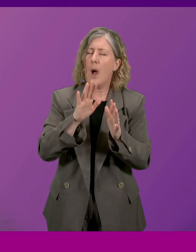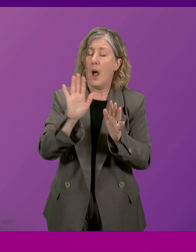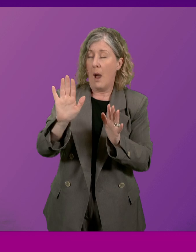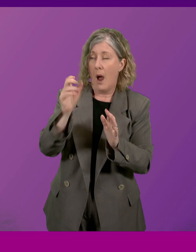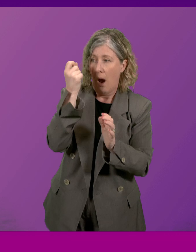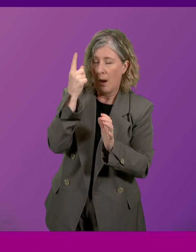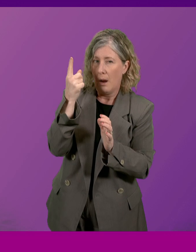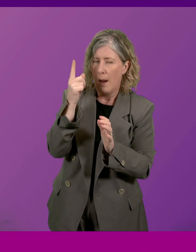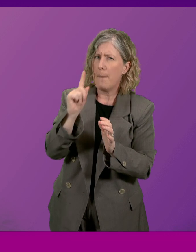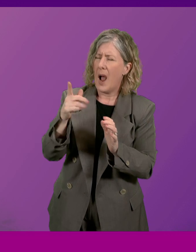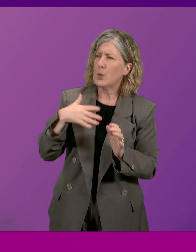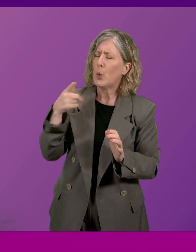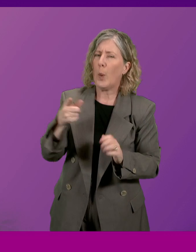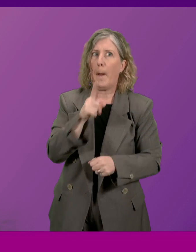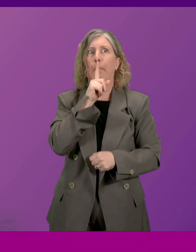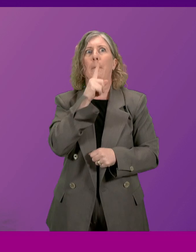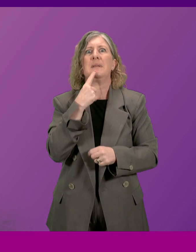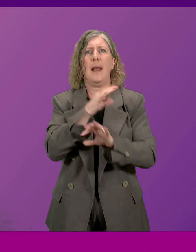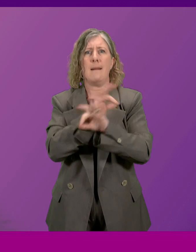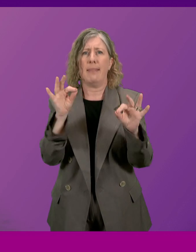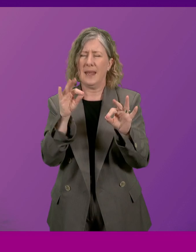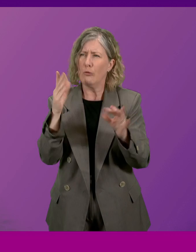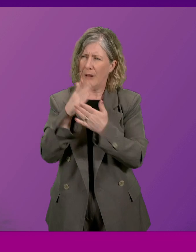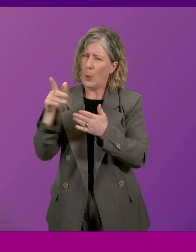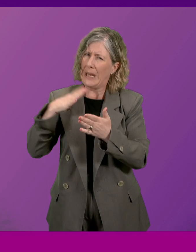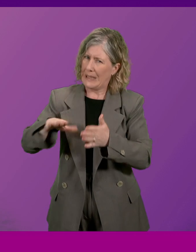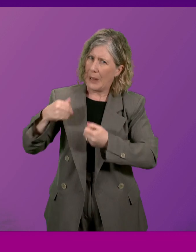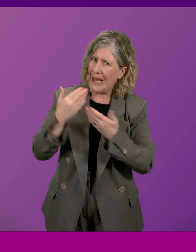Does he believe that Police Scotland needs all available resources to tackle crime,